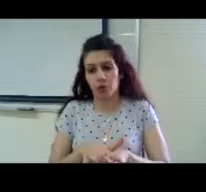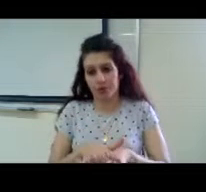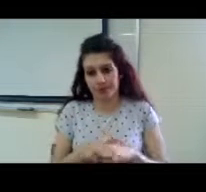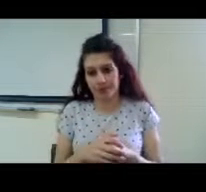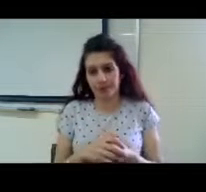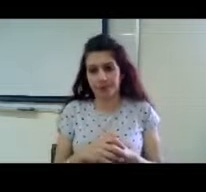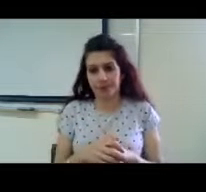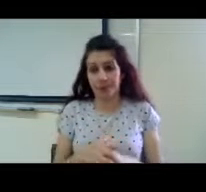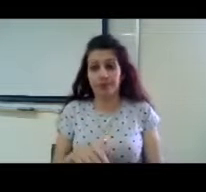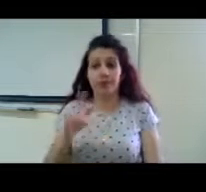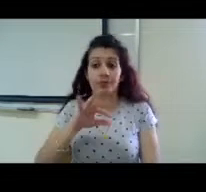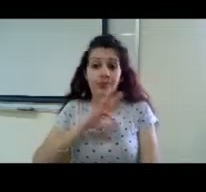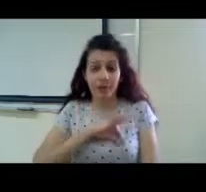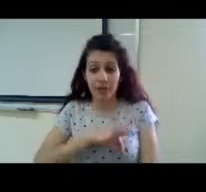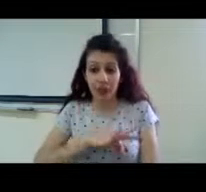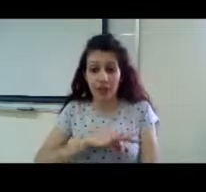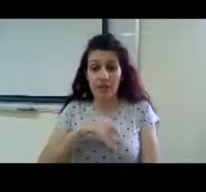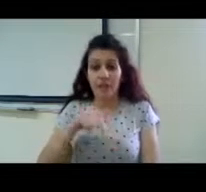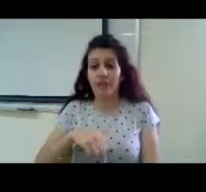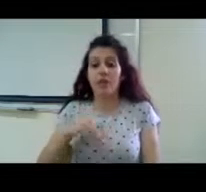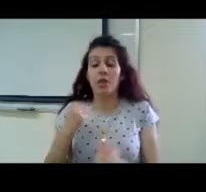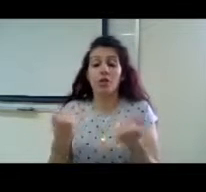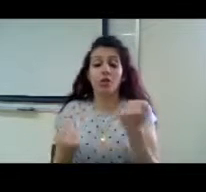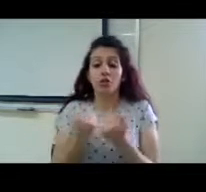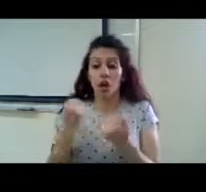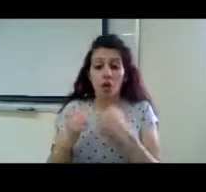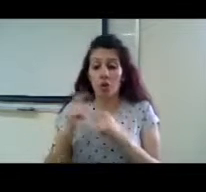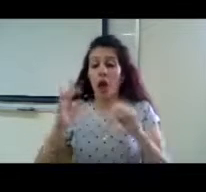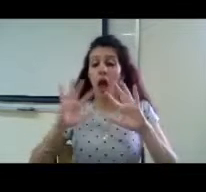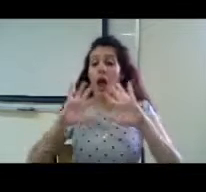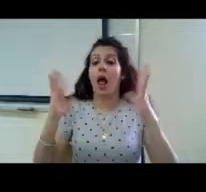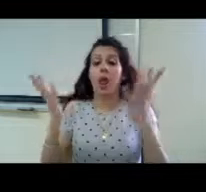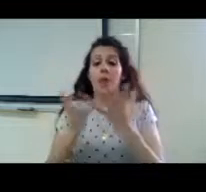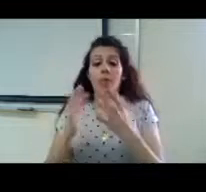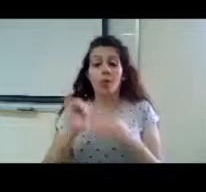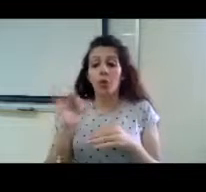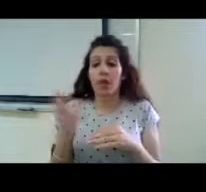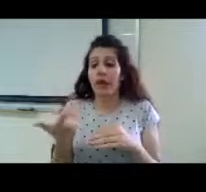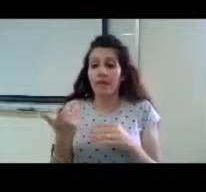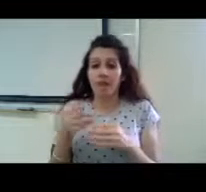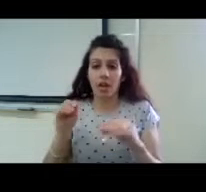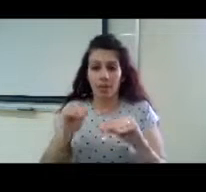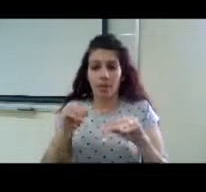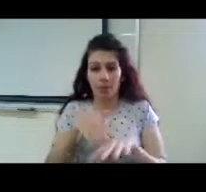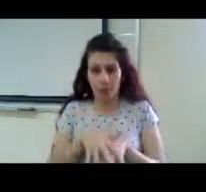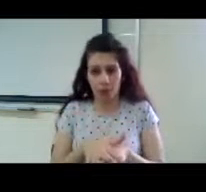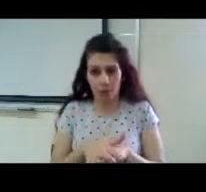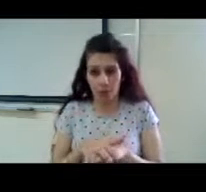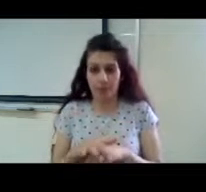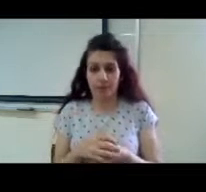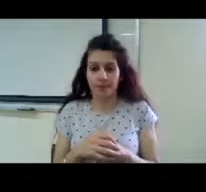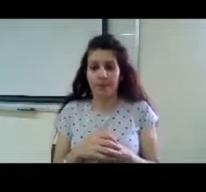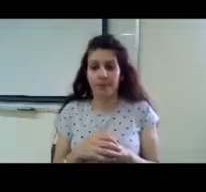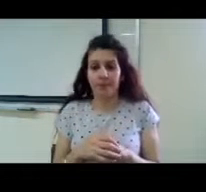minimum or a certain enemy CRT tolima damage tested technology and Mussina de